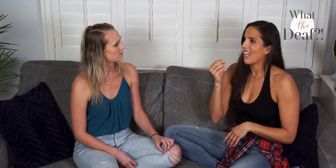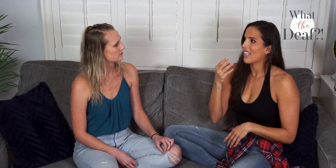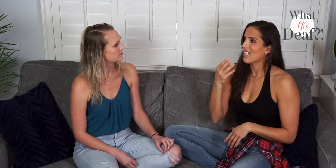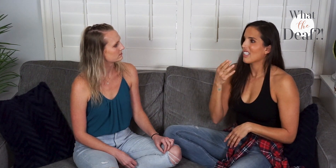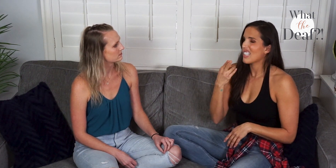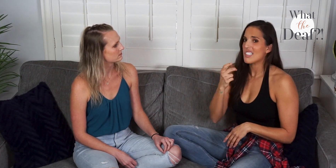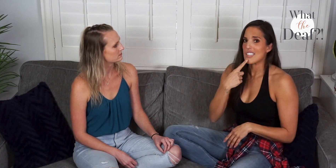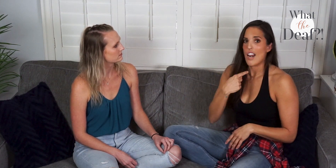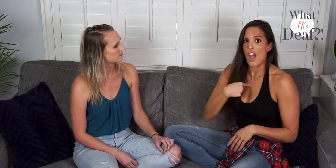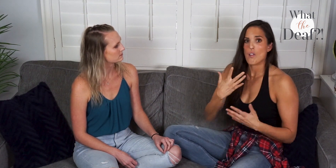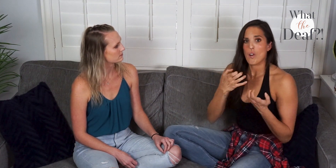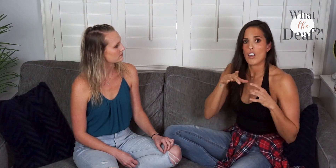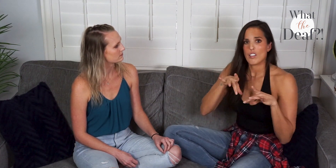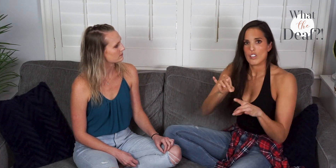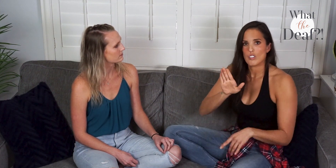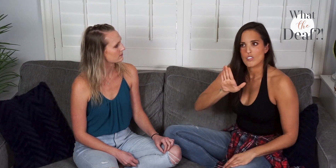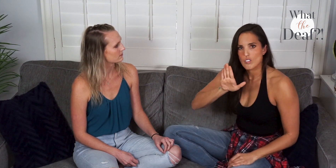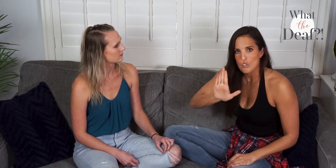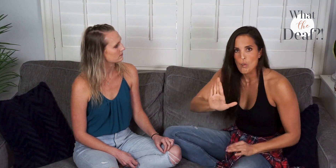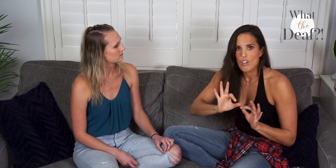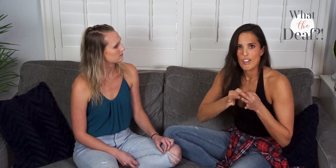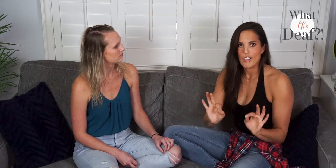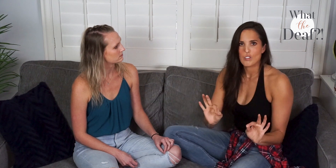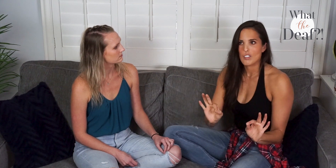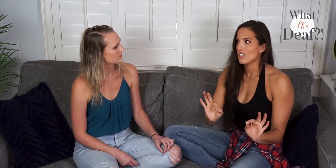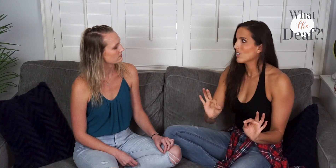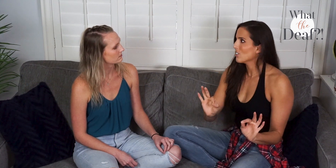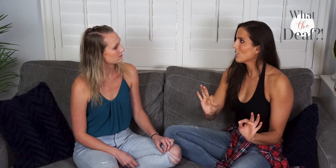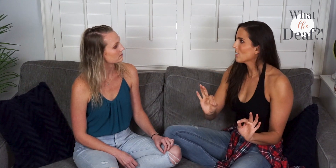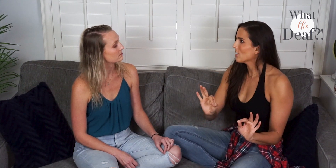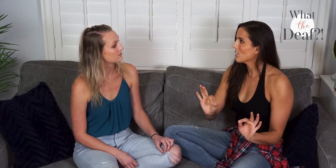And he said that "I wanna learn your language."